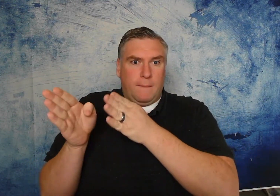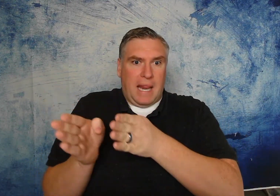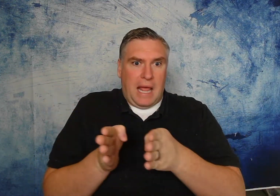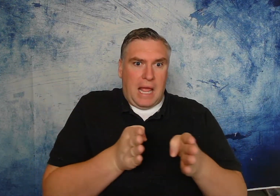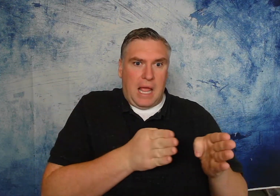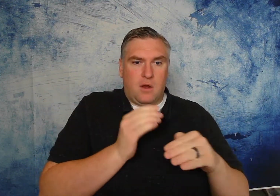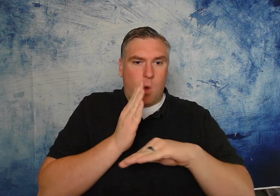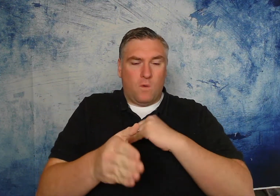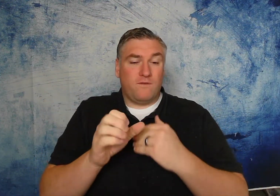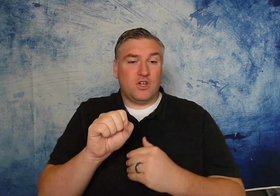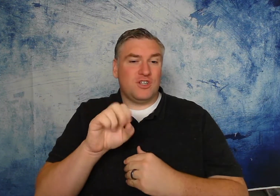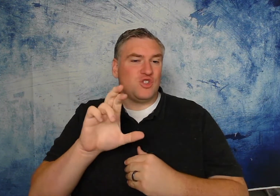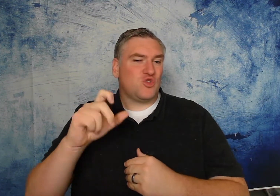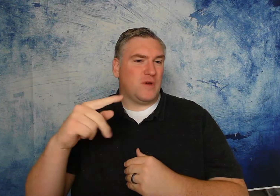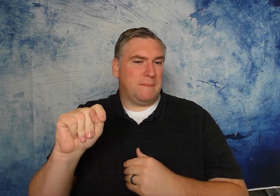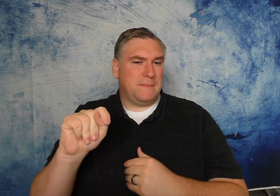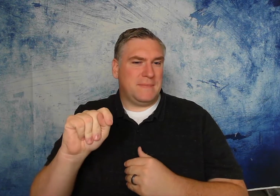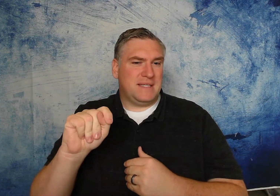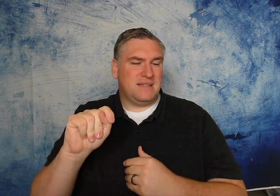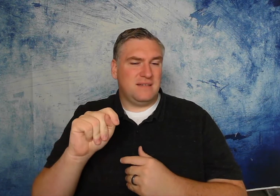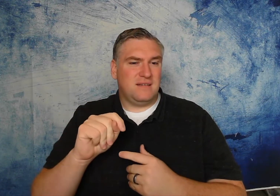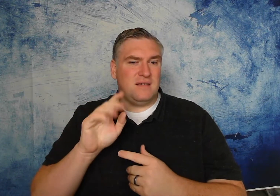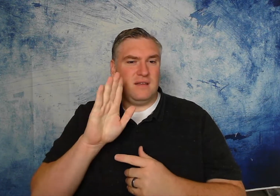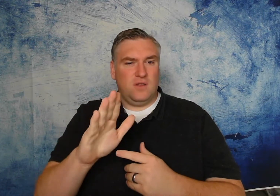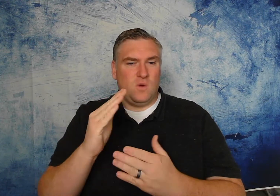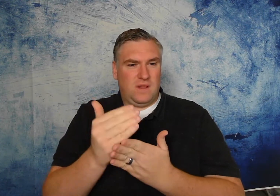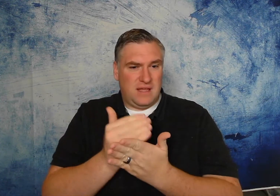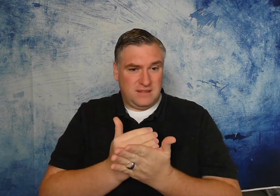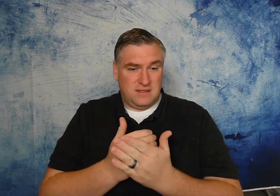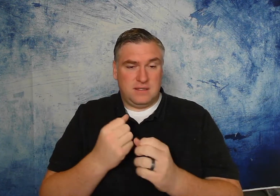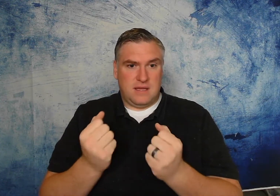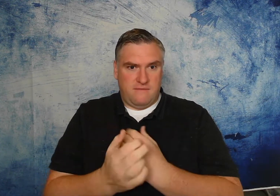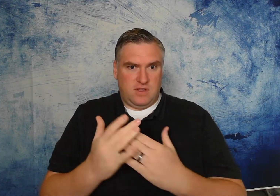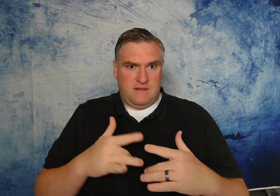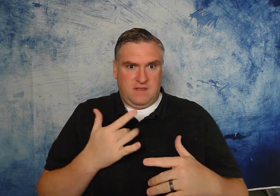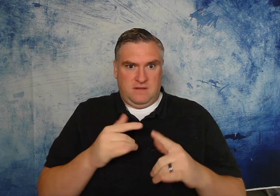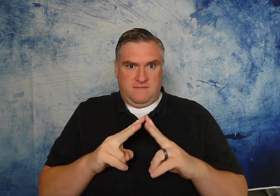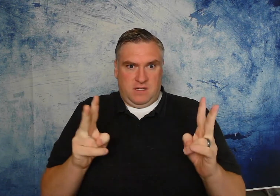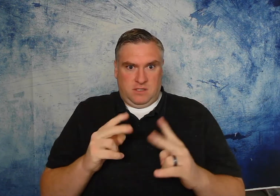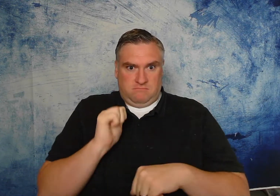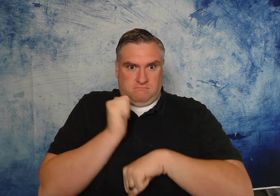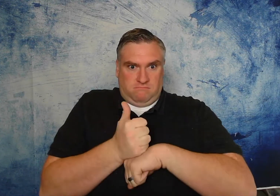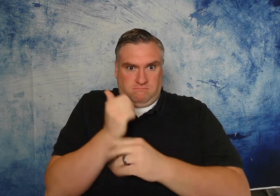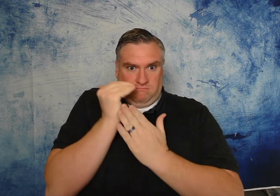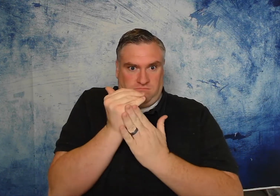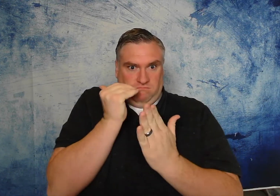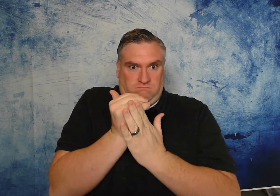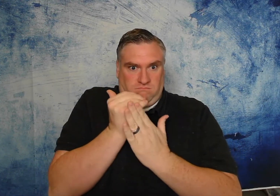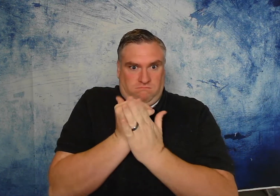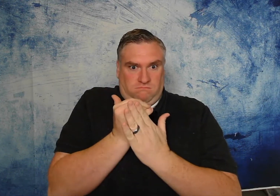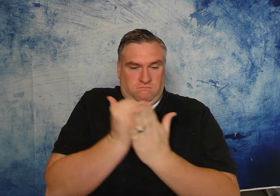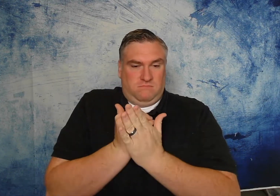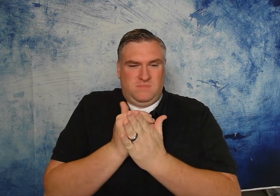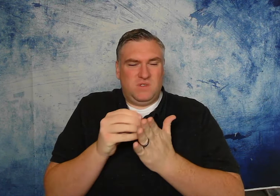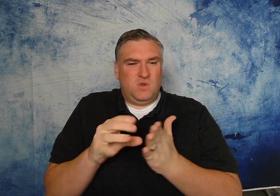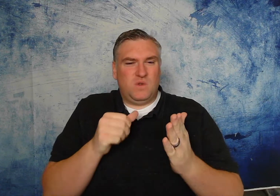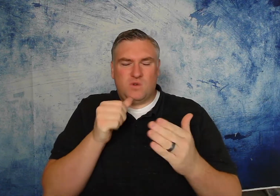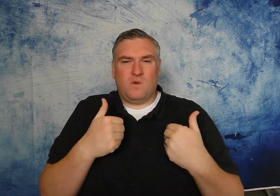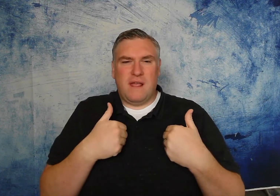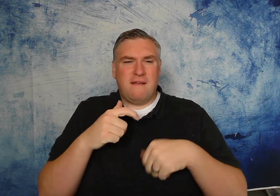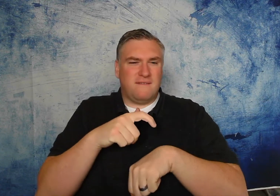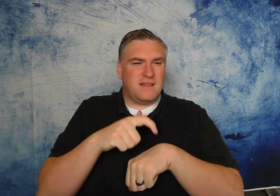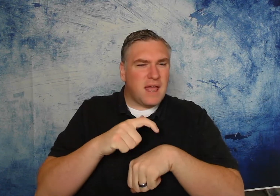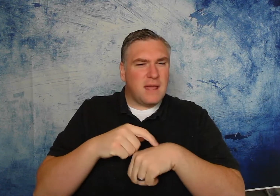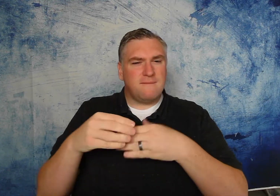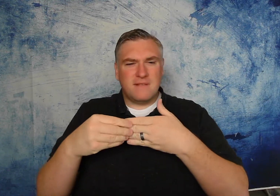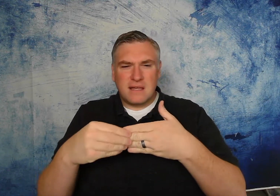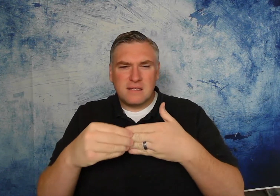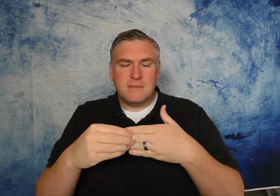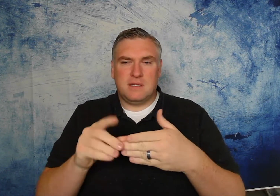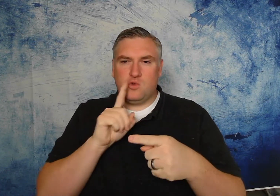Third, don't over plan or Over Script your lessons so everything feels very rigid and fake.